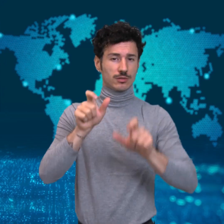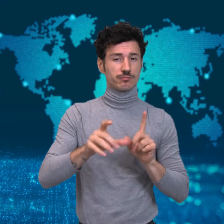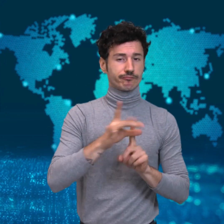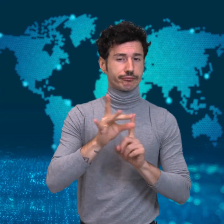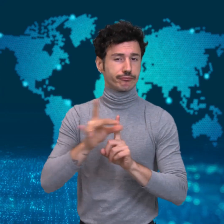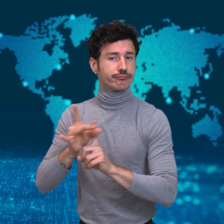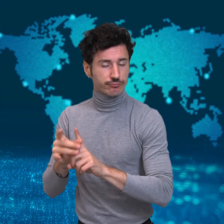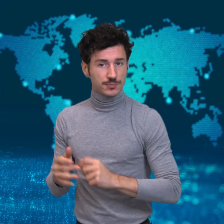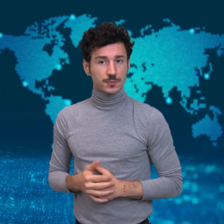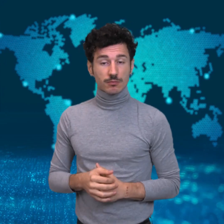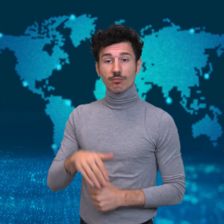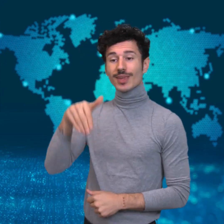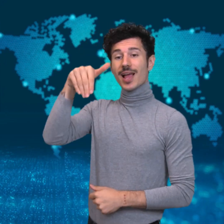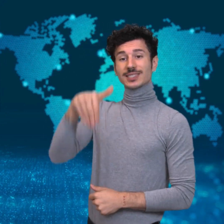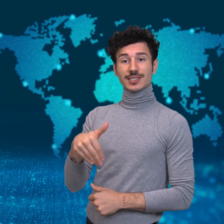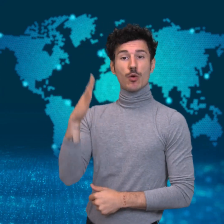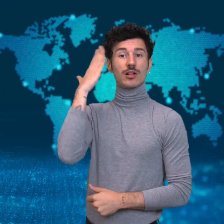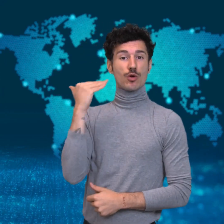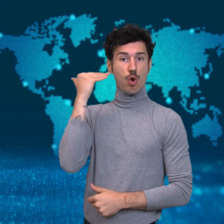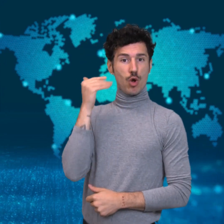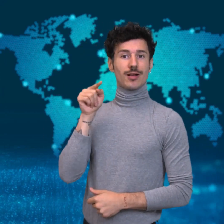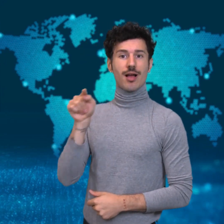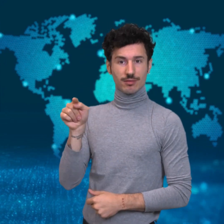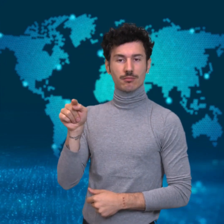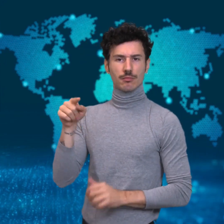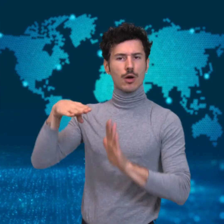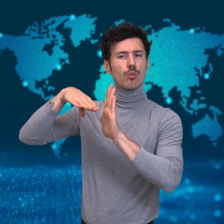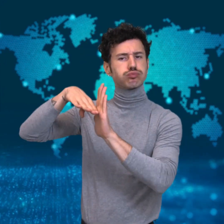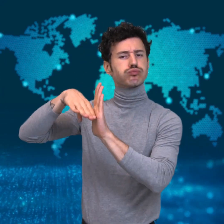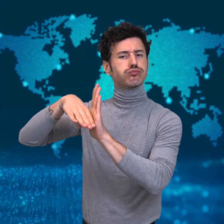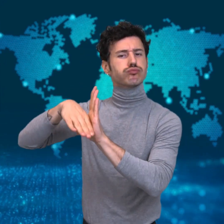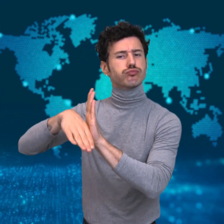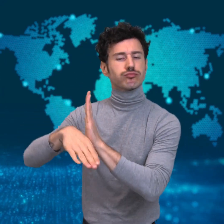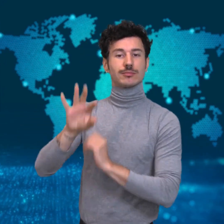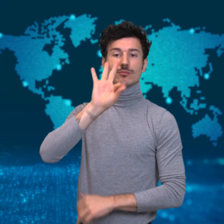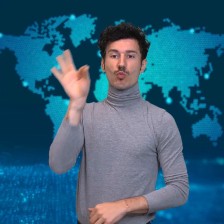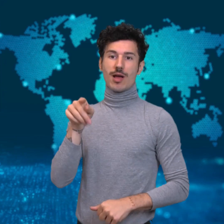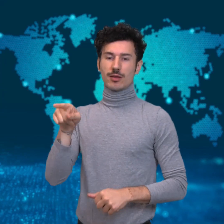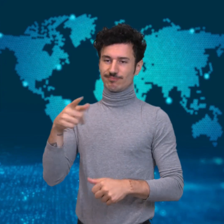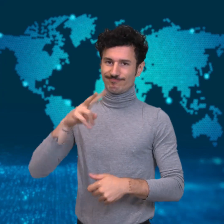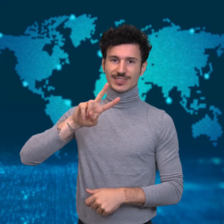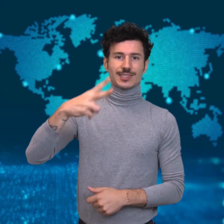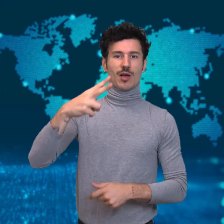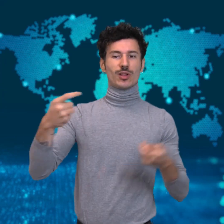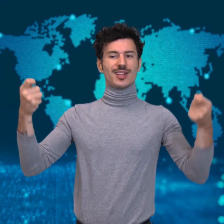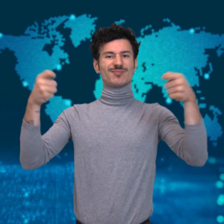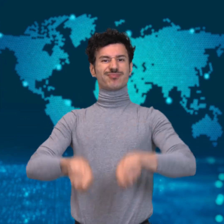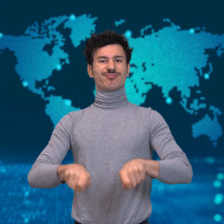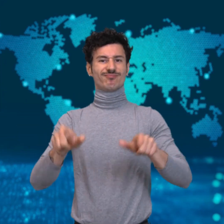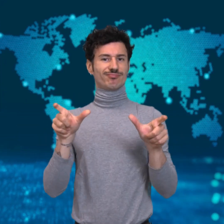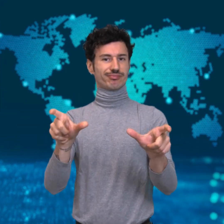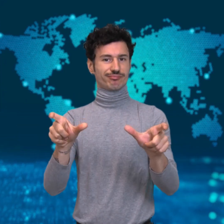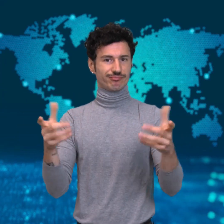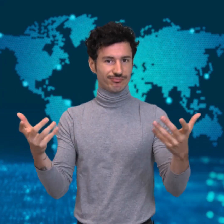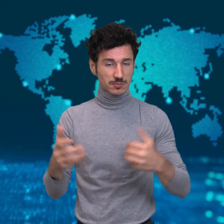Daily cases in South Korea are going down since its second lockdown.